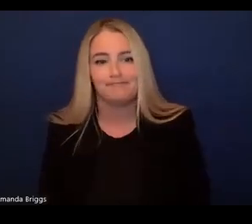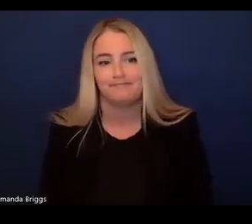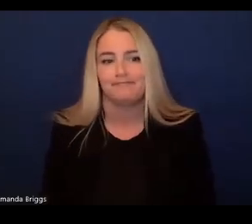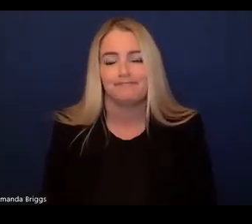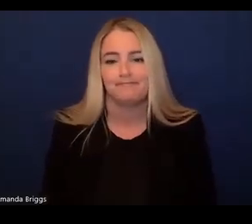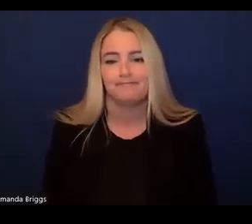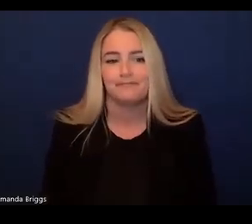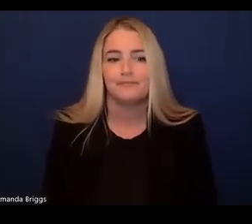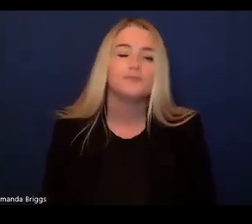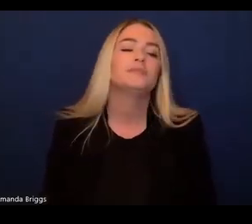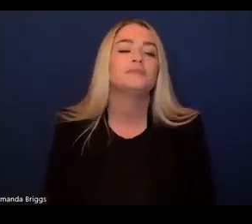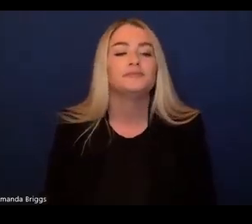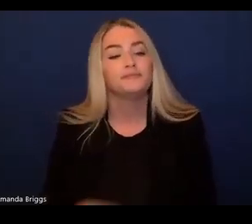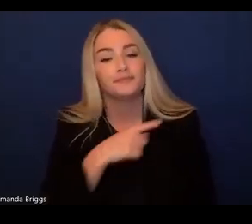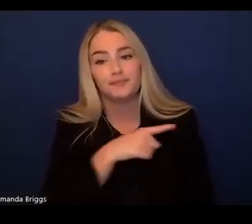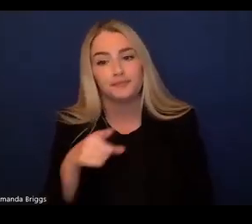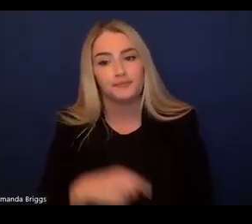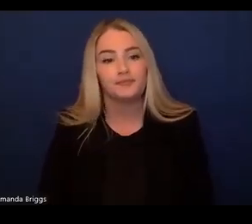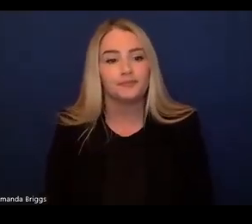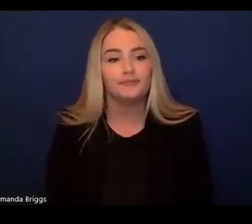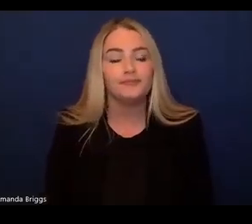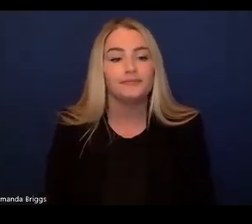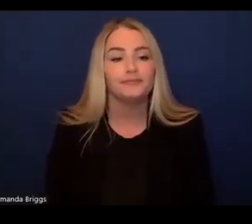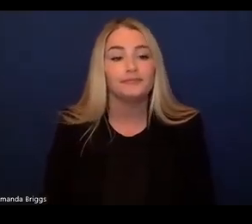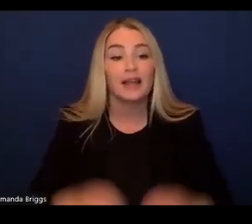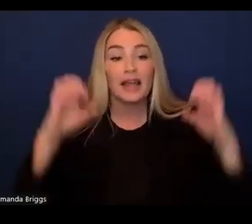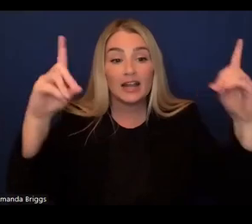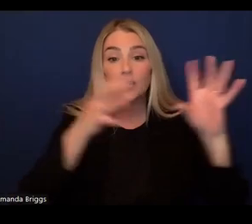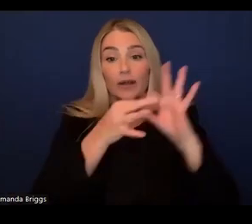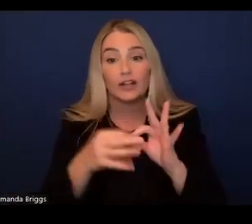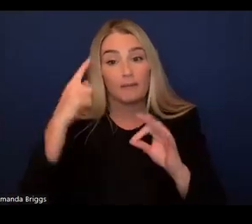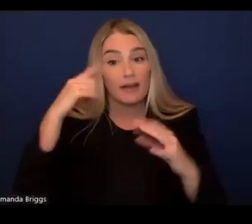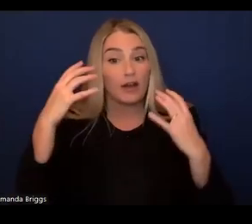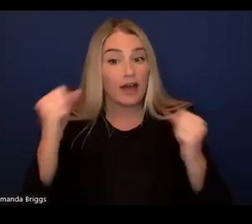So Educationally Related Mental Health Services also known as ERMHS.